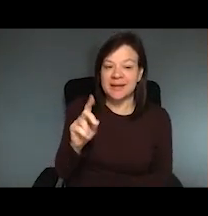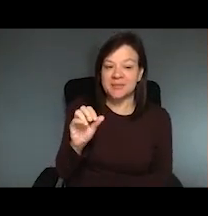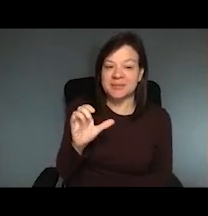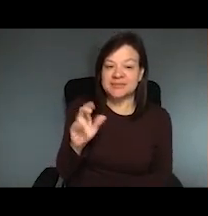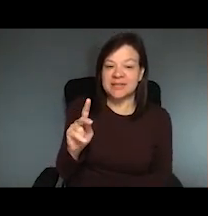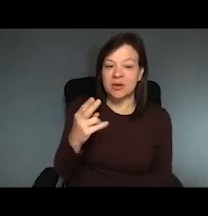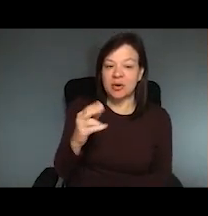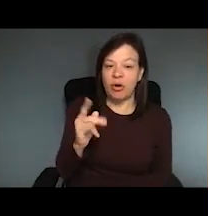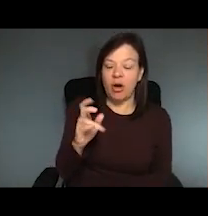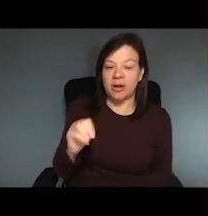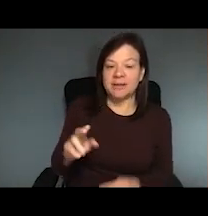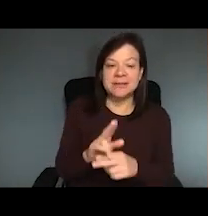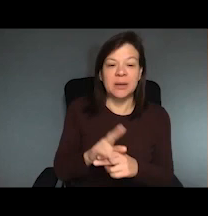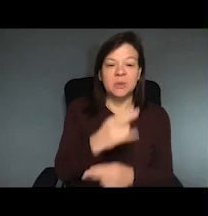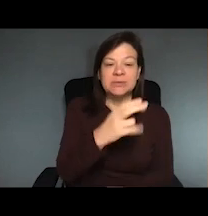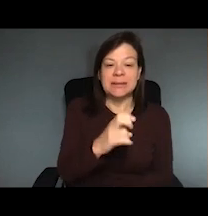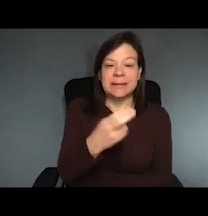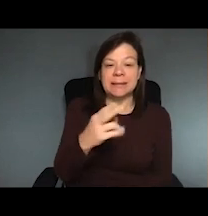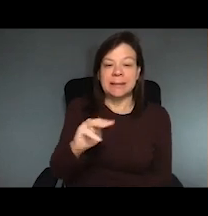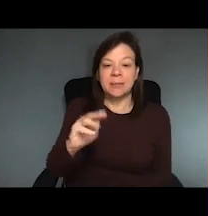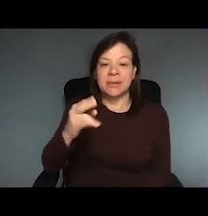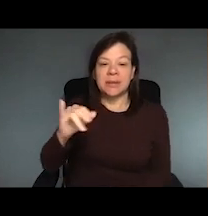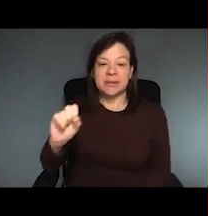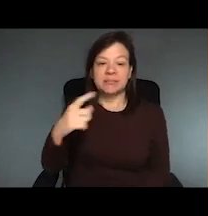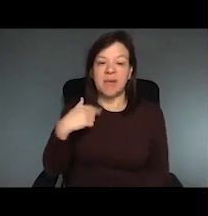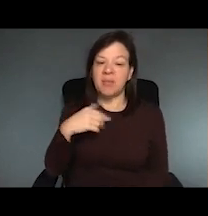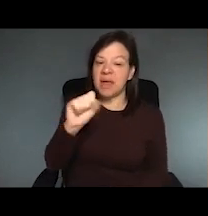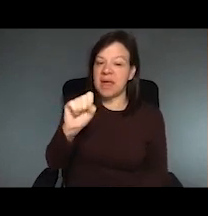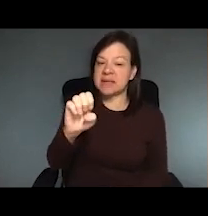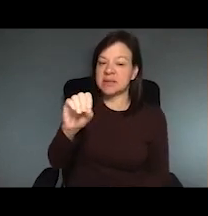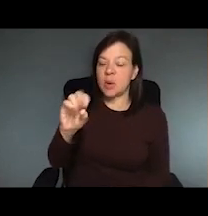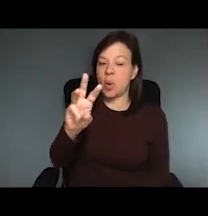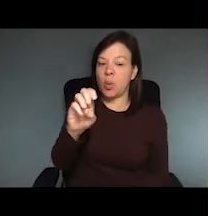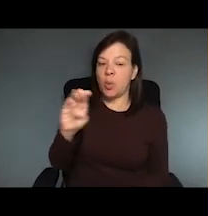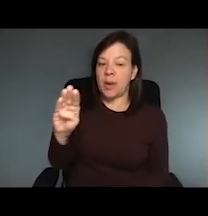DEREK HAWKINS, PRONOUNCE ARE HE, HIM, HIS, SEC WEB